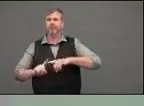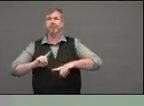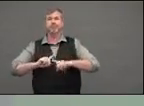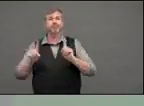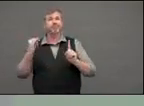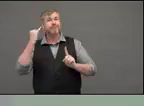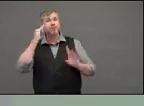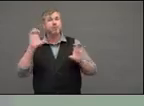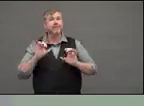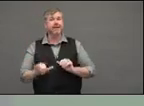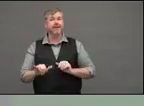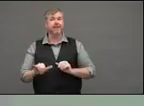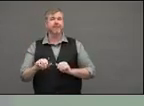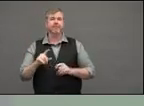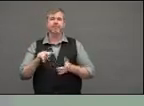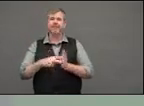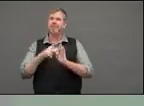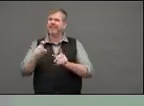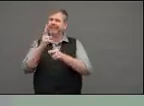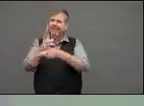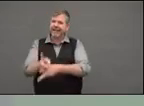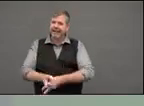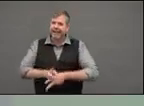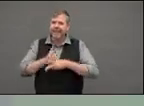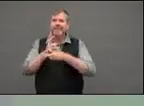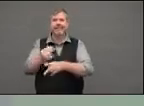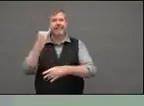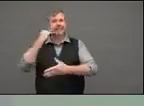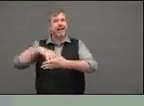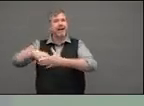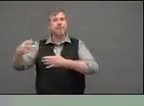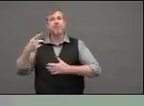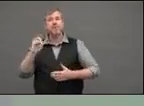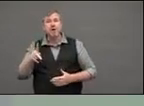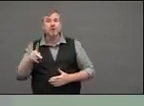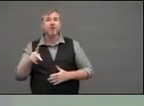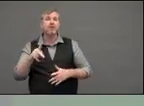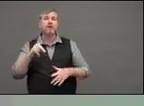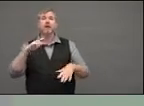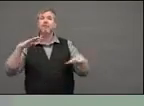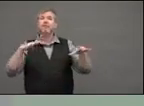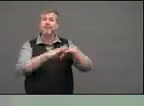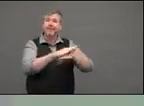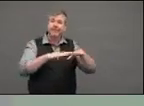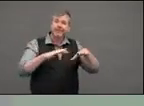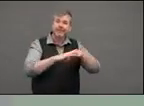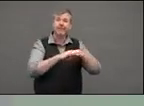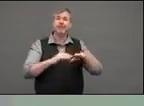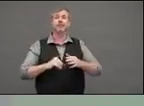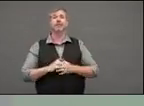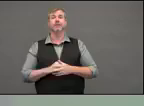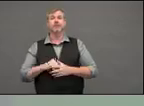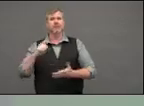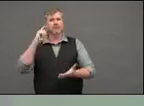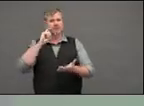to the beach you know and if there's people if there's too many people you know maybe you shouldn't be there maybe you should um look for somewhere